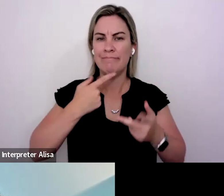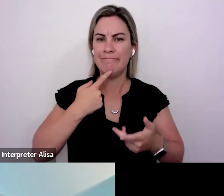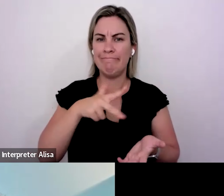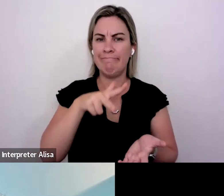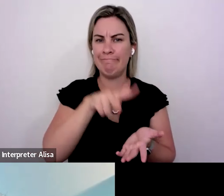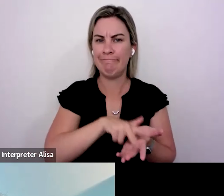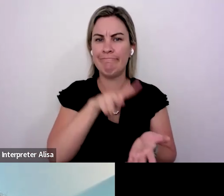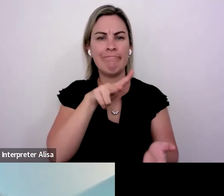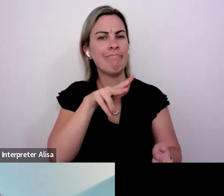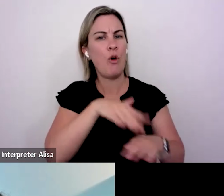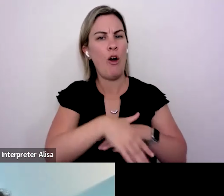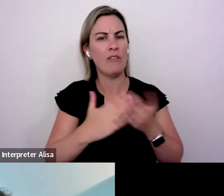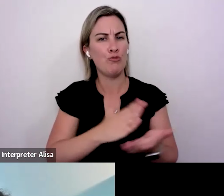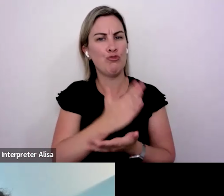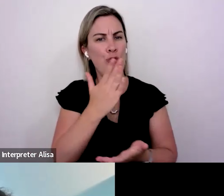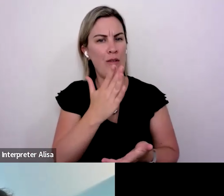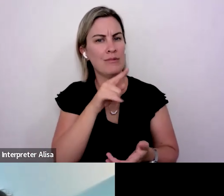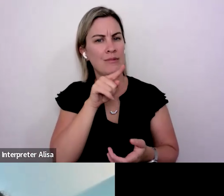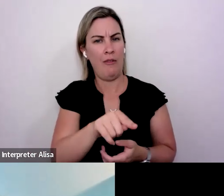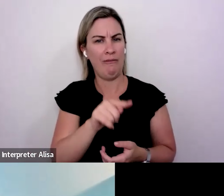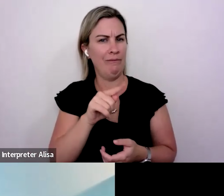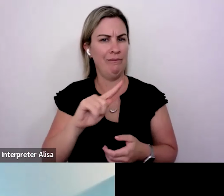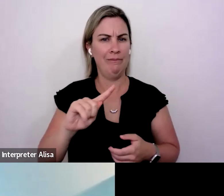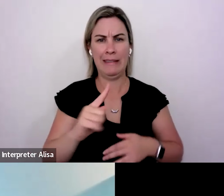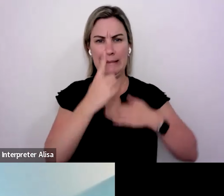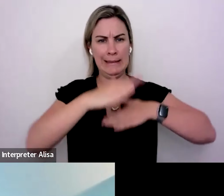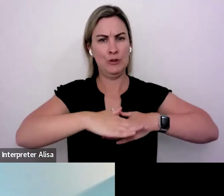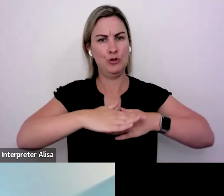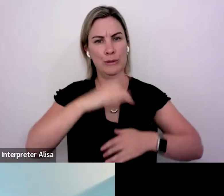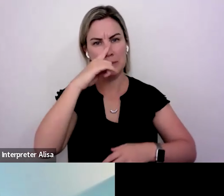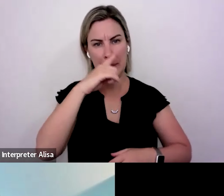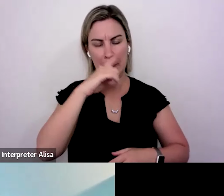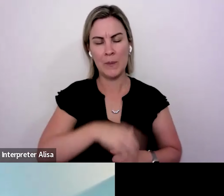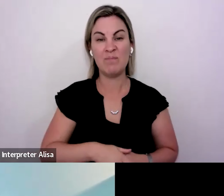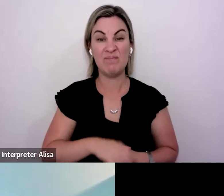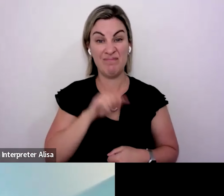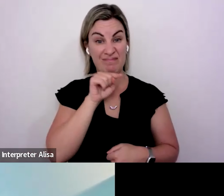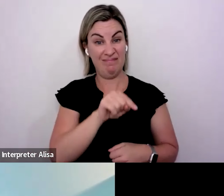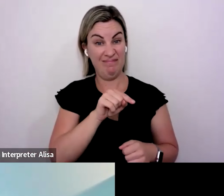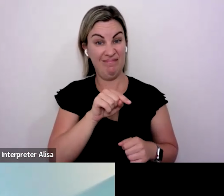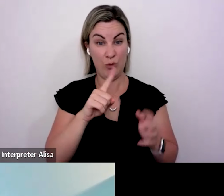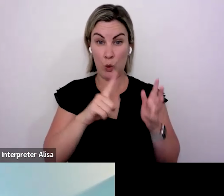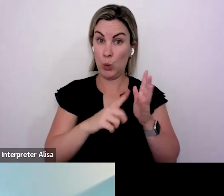And so that sort of international instrument gives Indigenous peoples all over the world specific